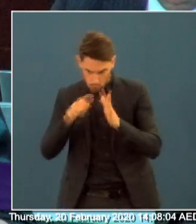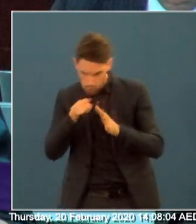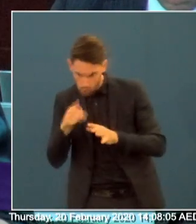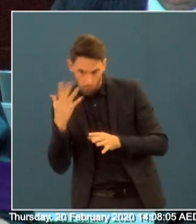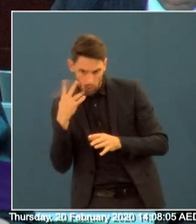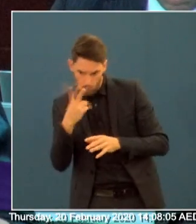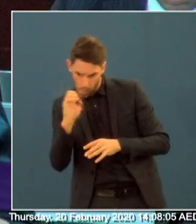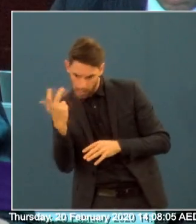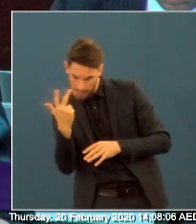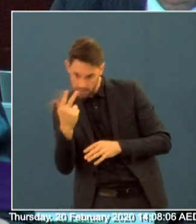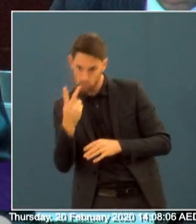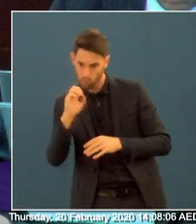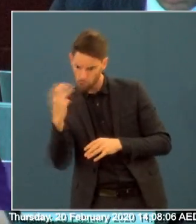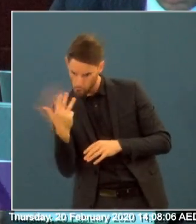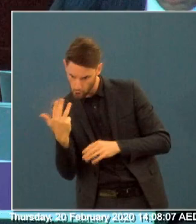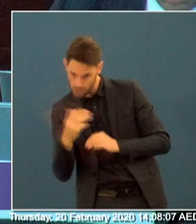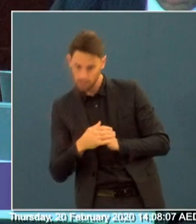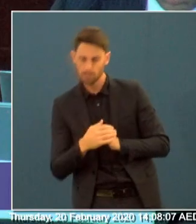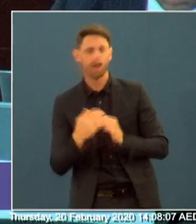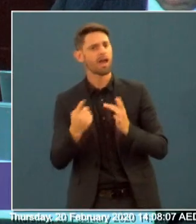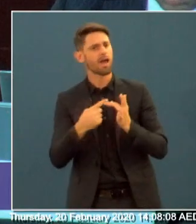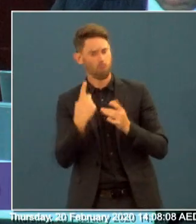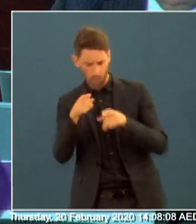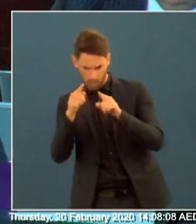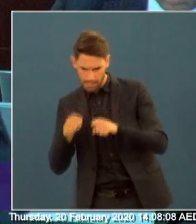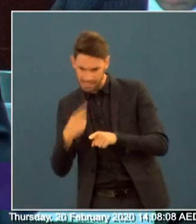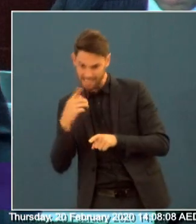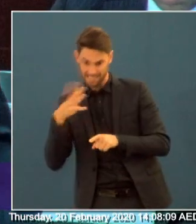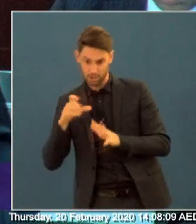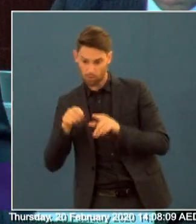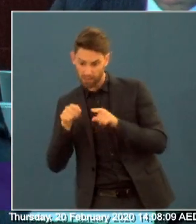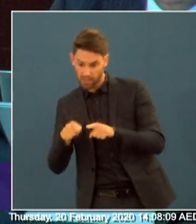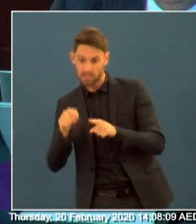And then, I think the longest timeframe was out to mid-2021.